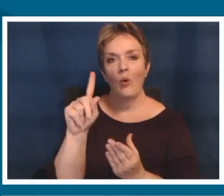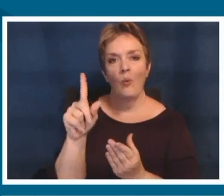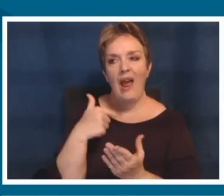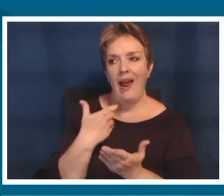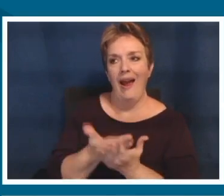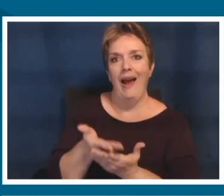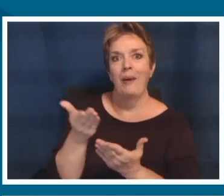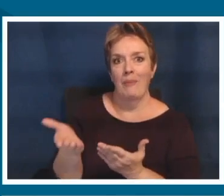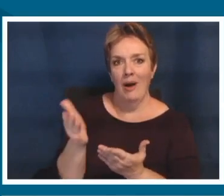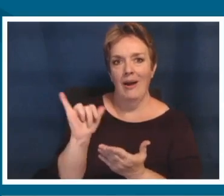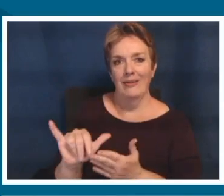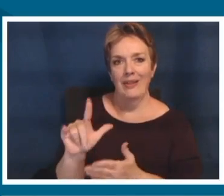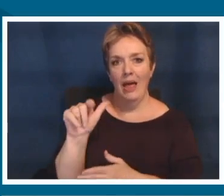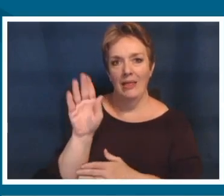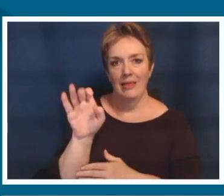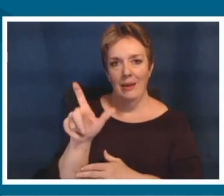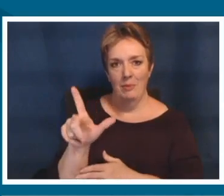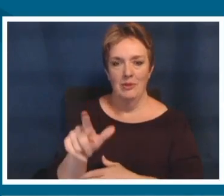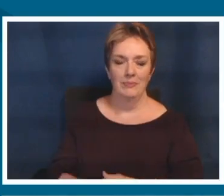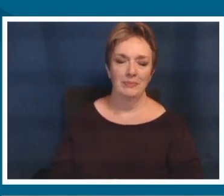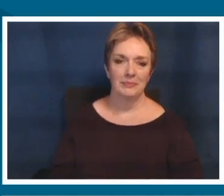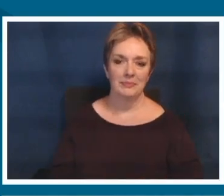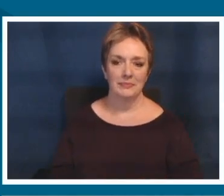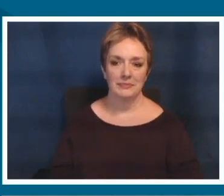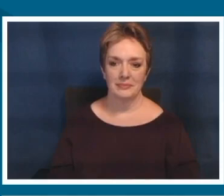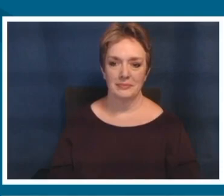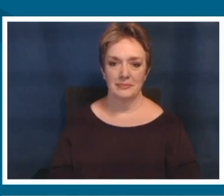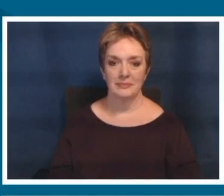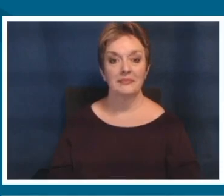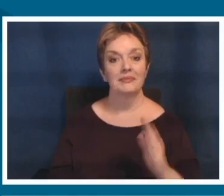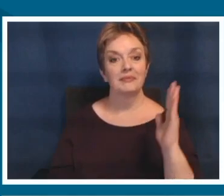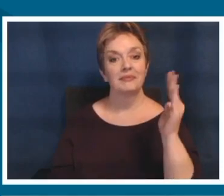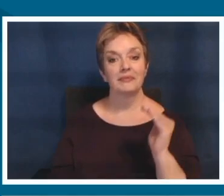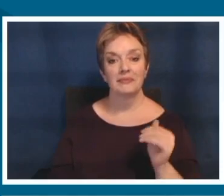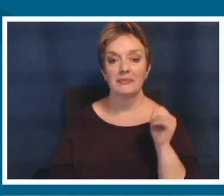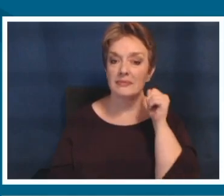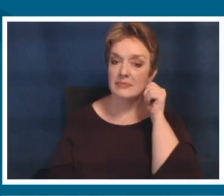them directly all right next slide